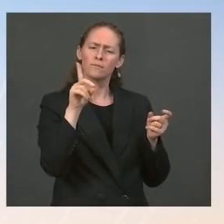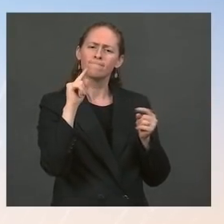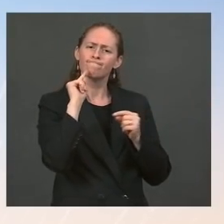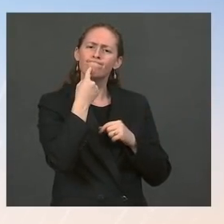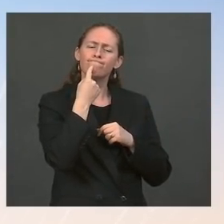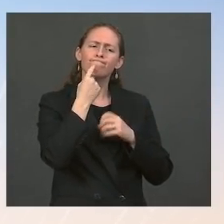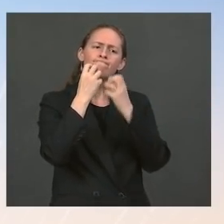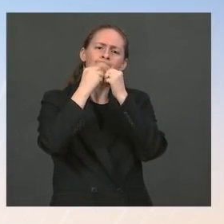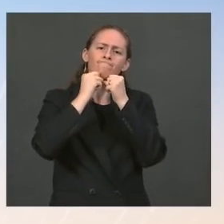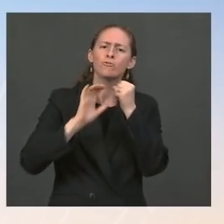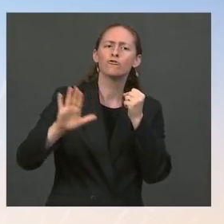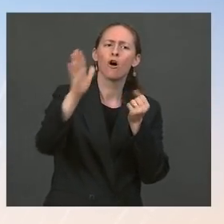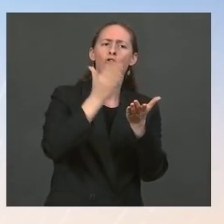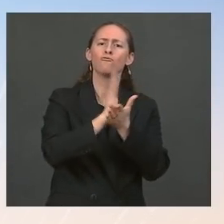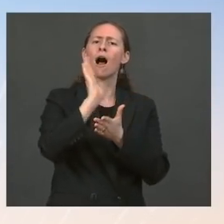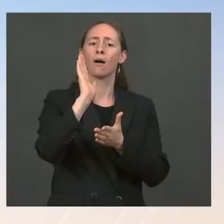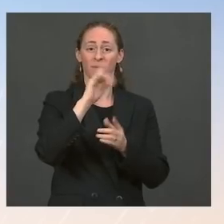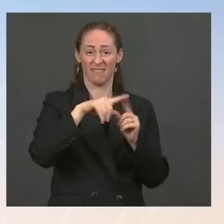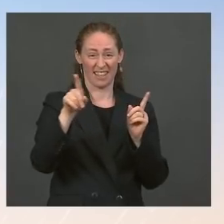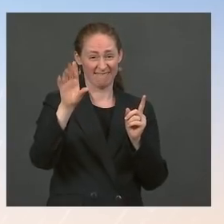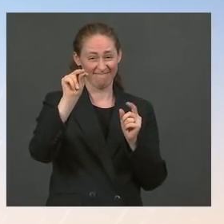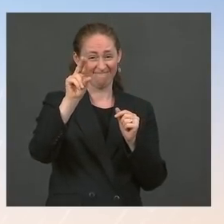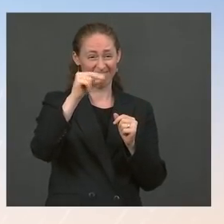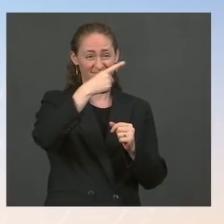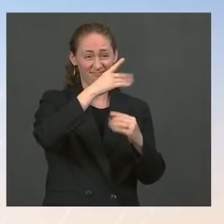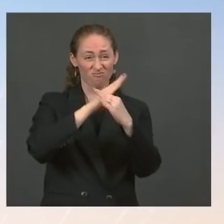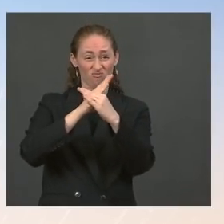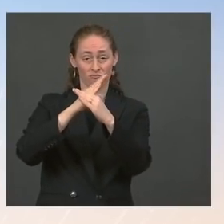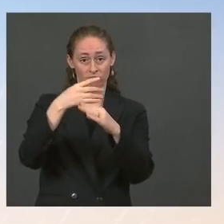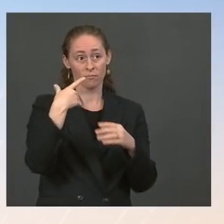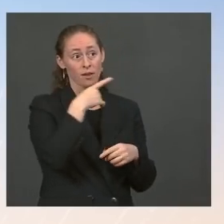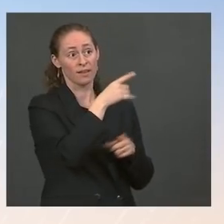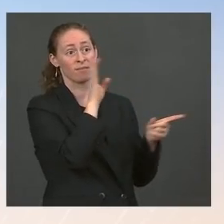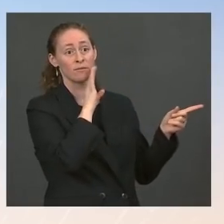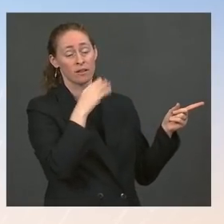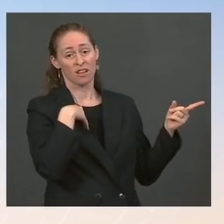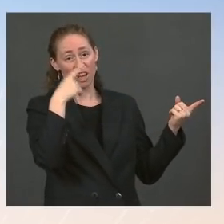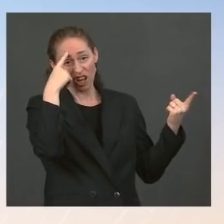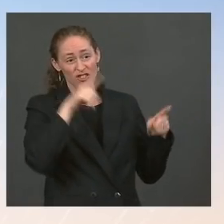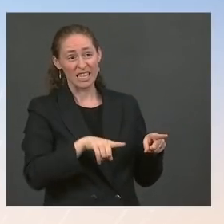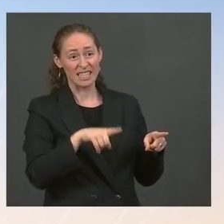We agree with leaders from the NAACP and other -- other activists who have expressed that concern.